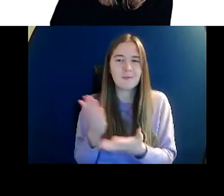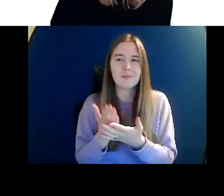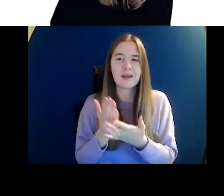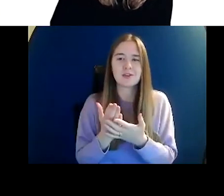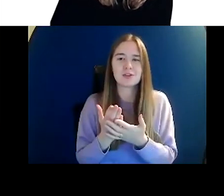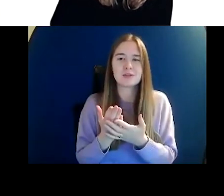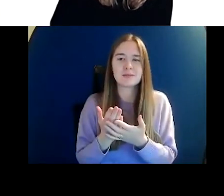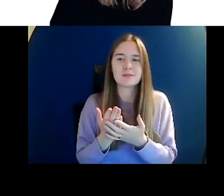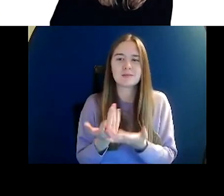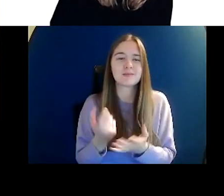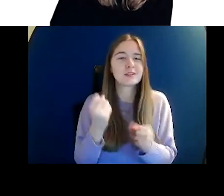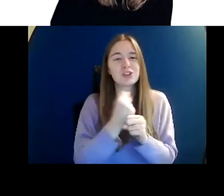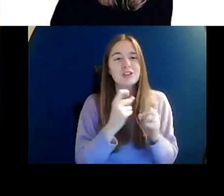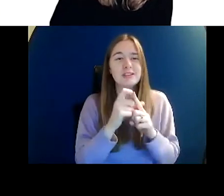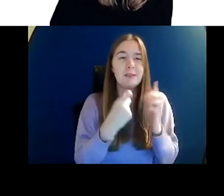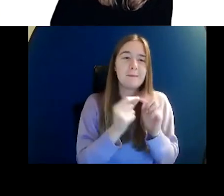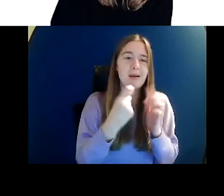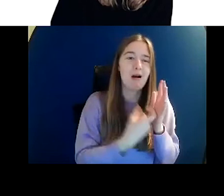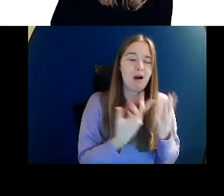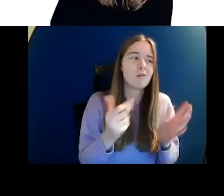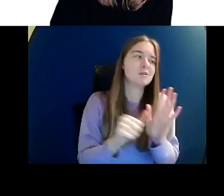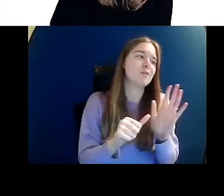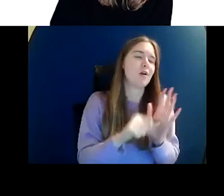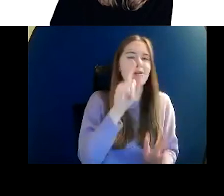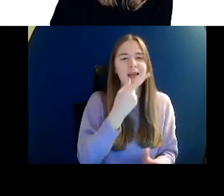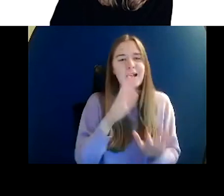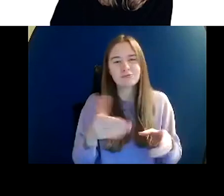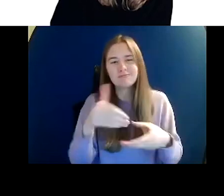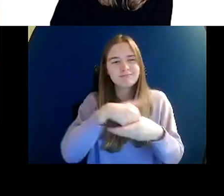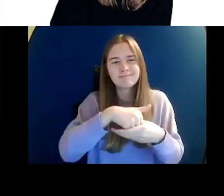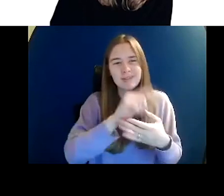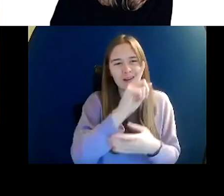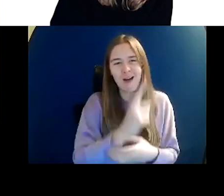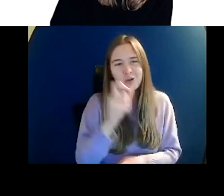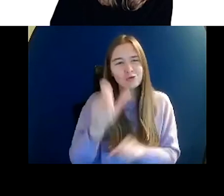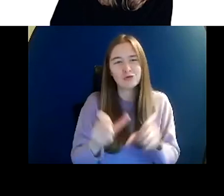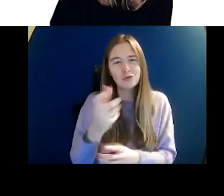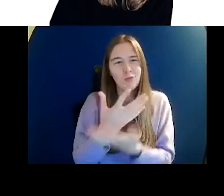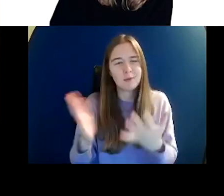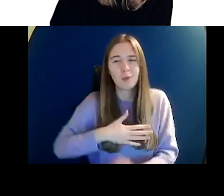because the GDPR is too difficult, or because they're a transient student population so they don't really care about where they're living,